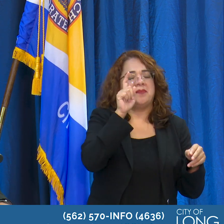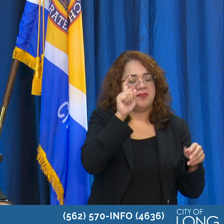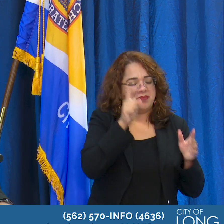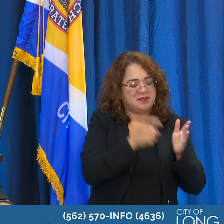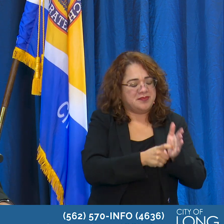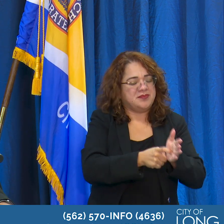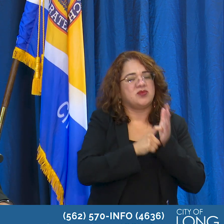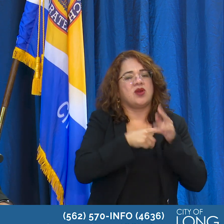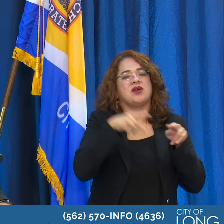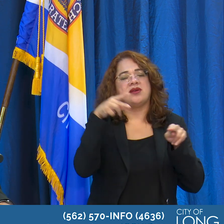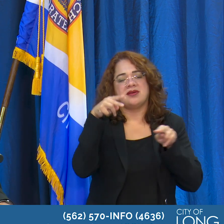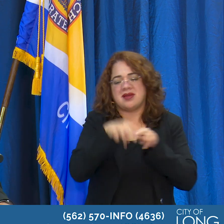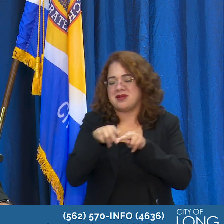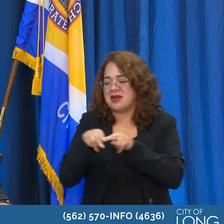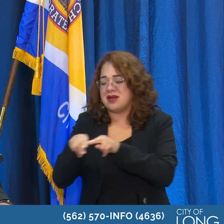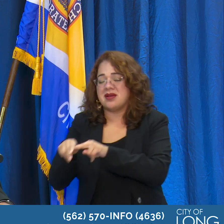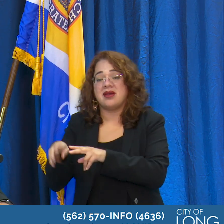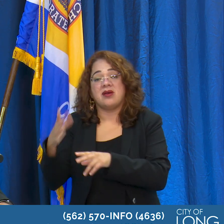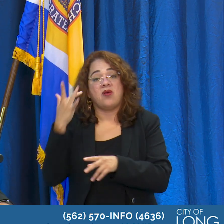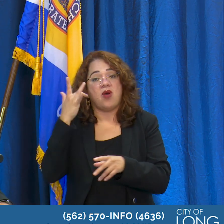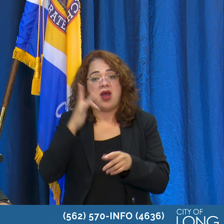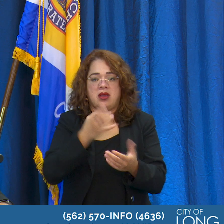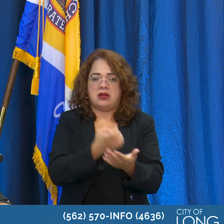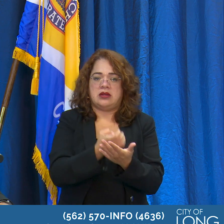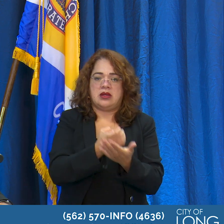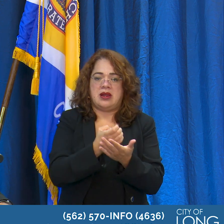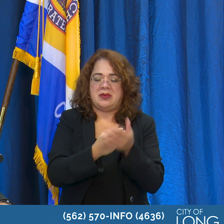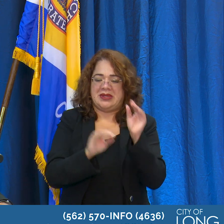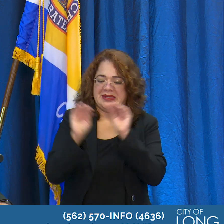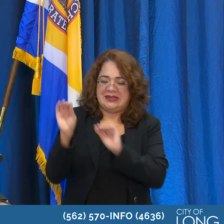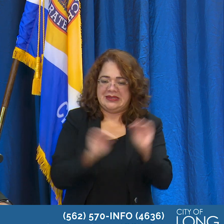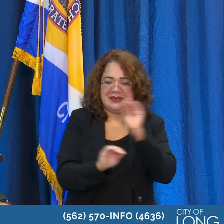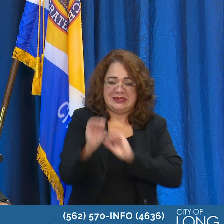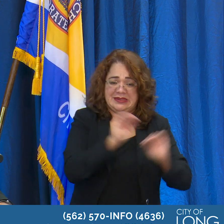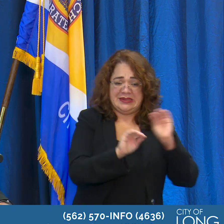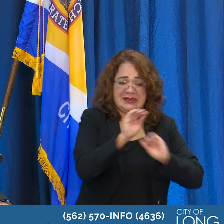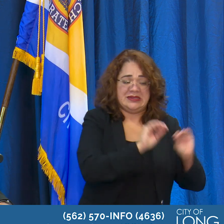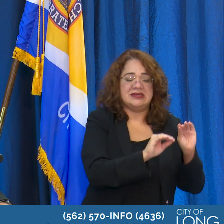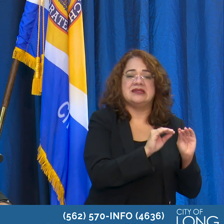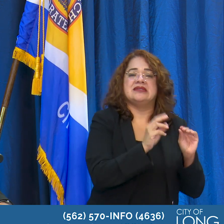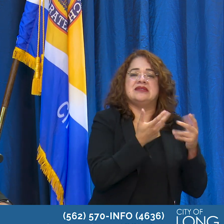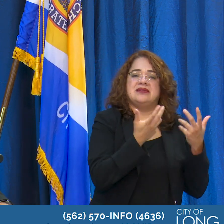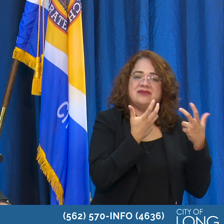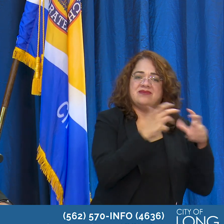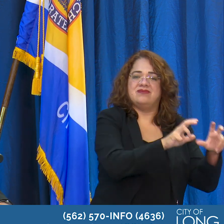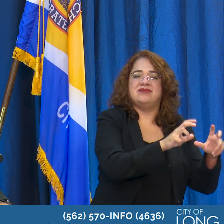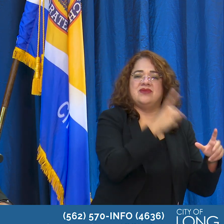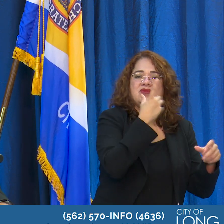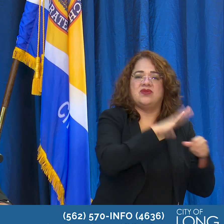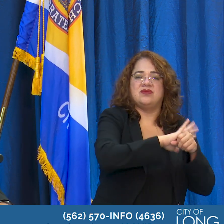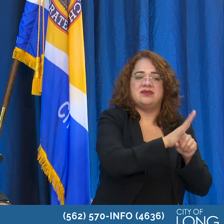dramatically affected our budget and it is a once in a generation type of pandemic and